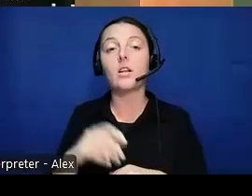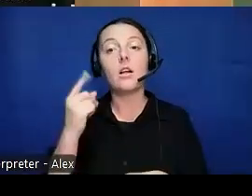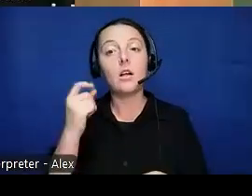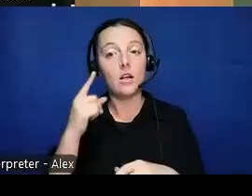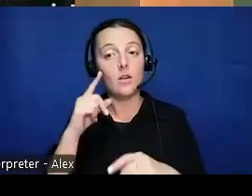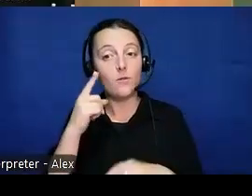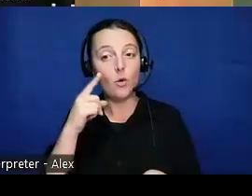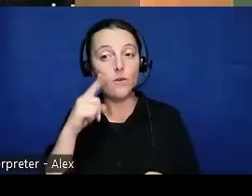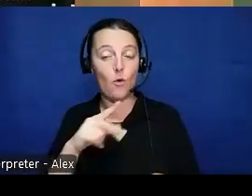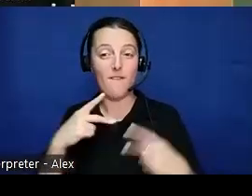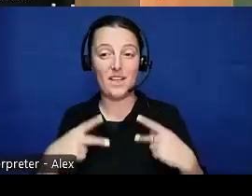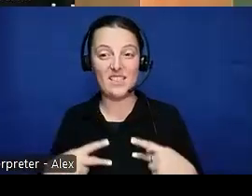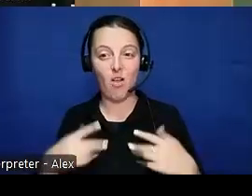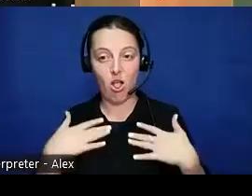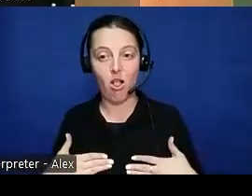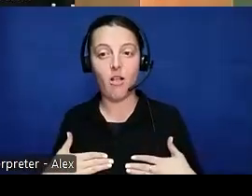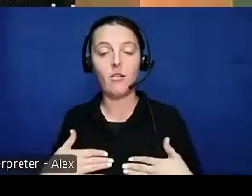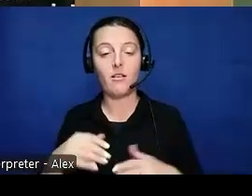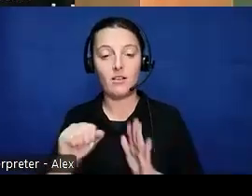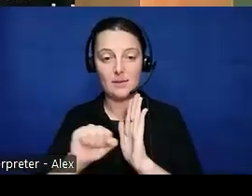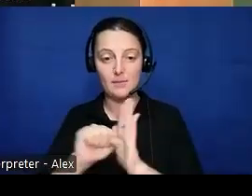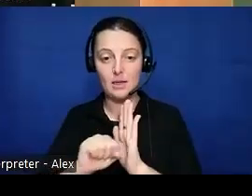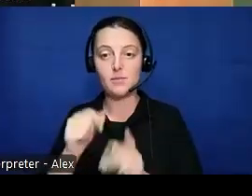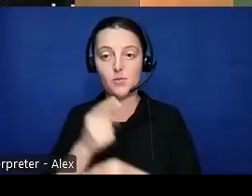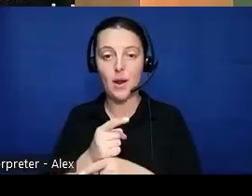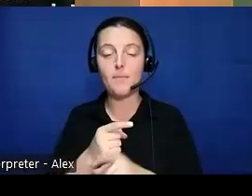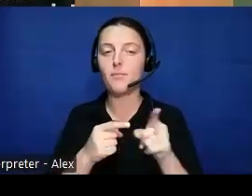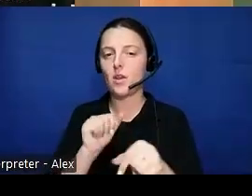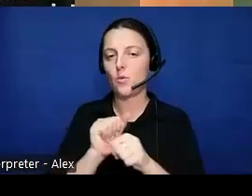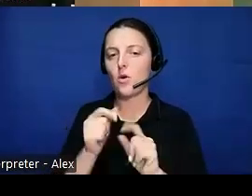uh and this is work by Ethan Bosch and it's been replicated a number of times shows